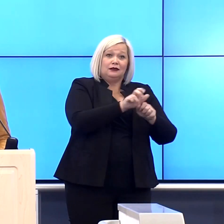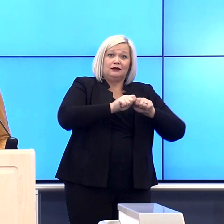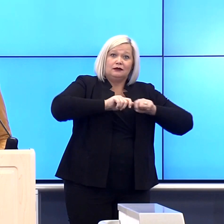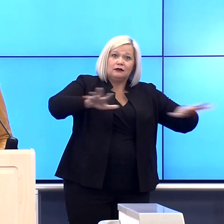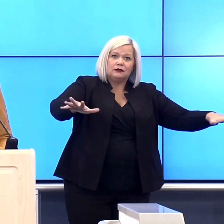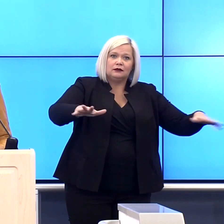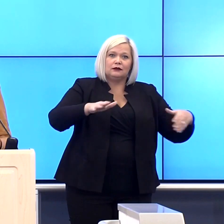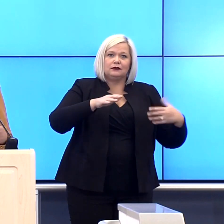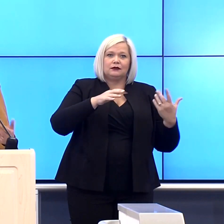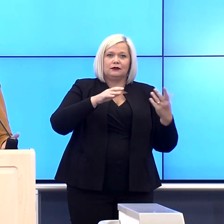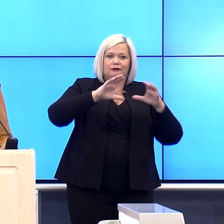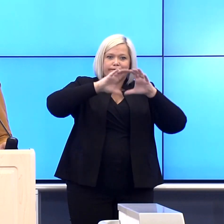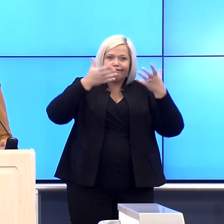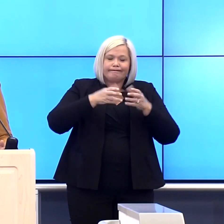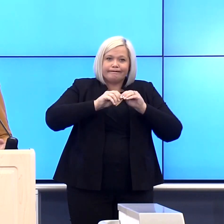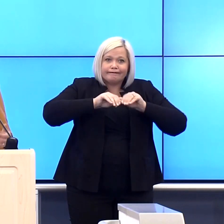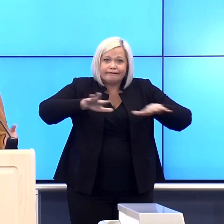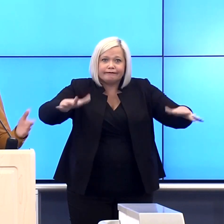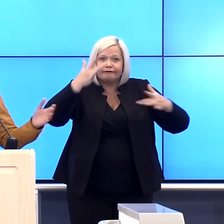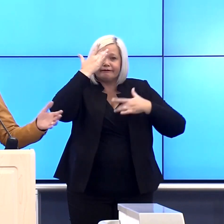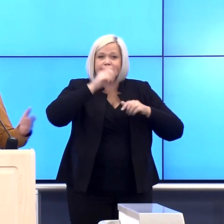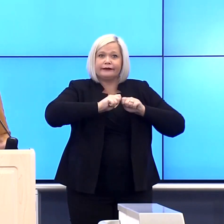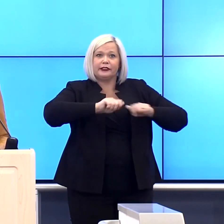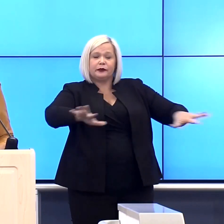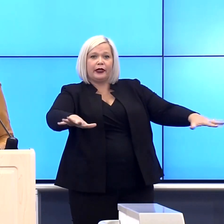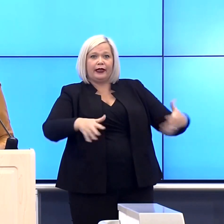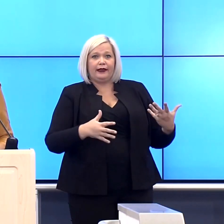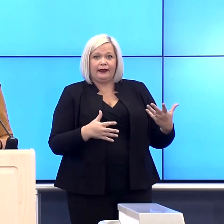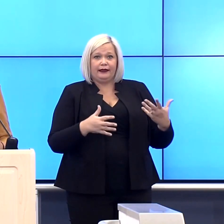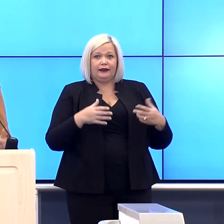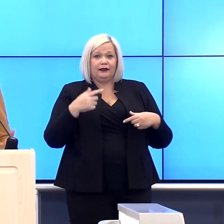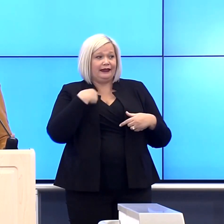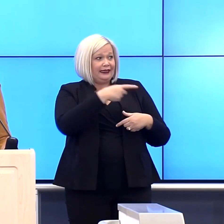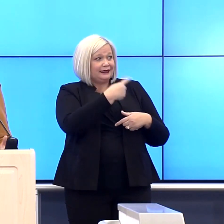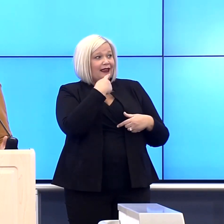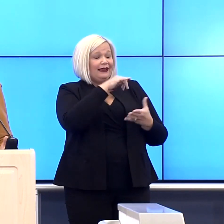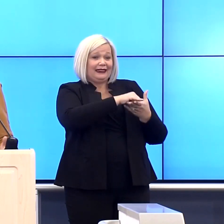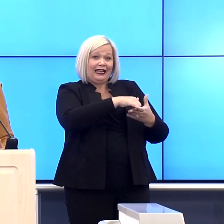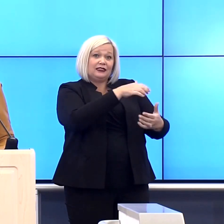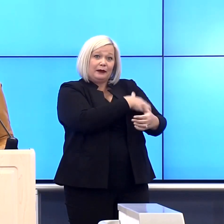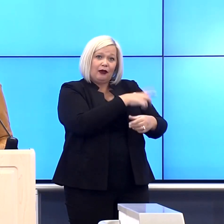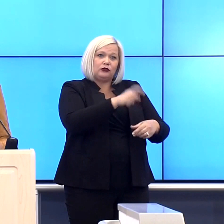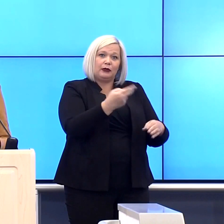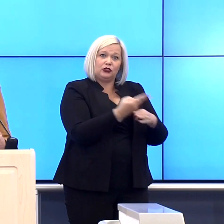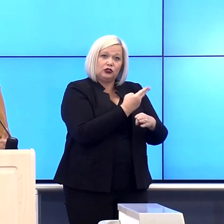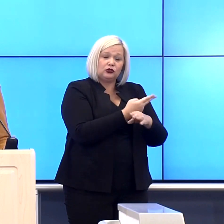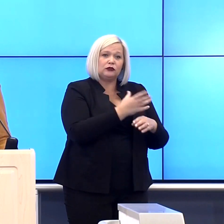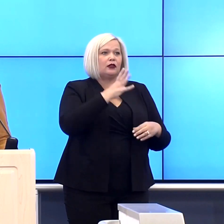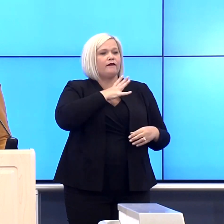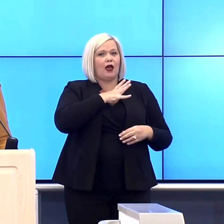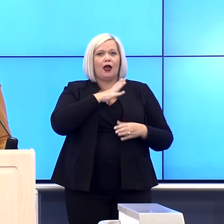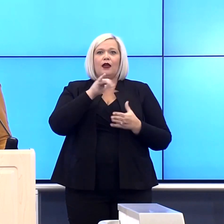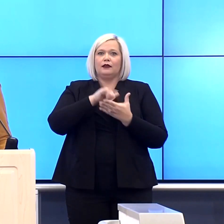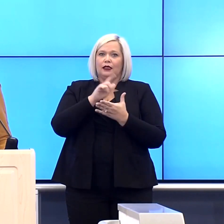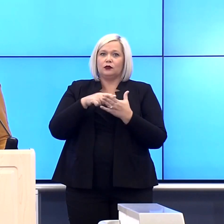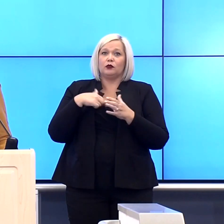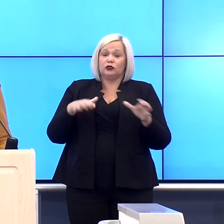HUMAN SERVICES DIRECTOR, BY THE LEGISLATURE IN REACTION TO THE LEGISLATURE IN REACTION TO THE LAST PANDEMIC WE WERE IN. LAST PANDEMIC WE WERE IN. THE SUPREME COURT ALSO SAID THE SUPREME COURT ALSO SAID THESE ARE THE POWERS TO USE. THESE ARE THE POWERS TO USE. THAT IS WHAT WE ARE DOING.